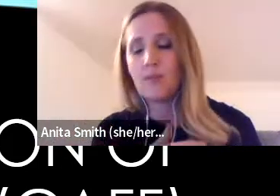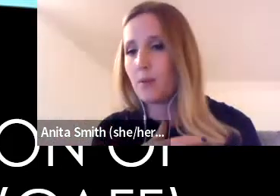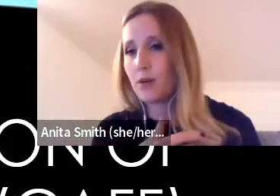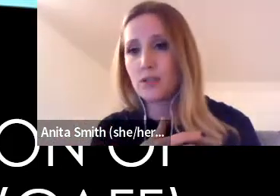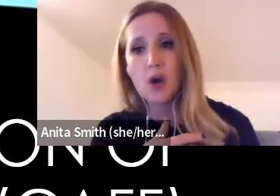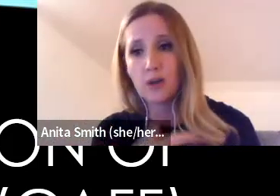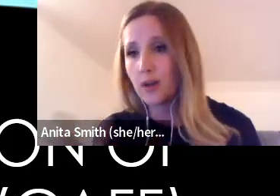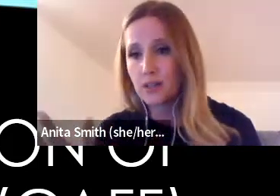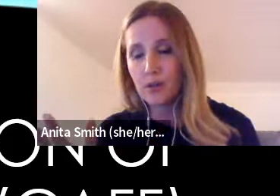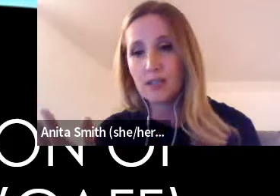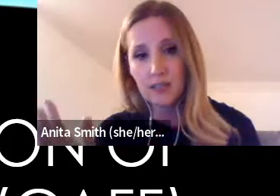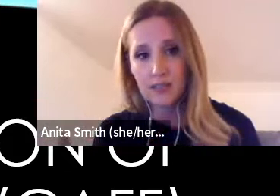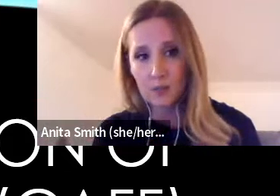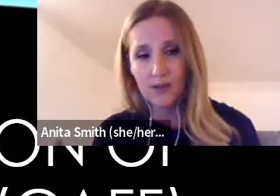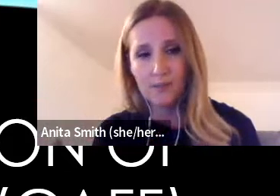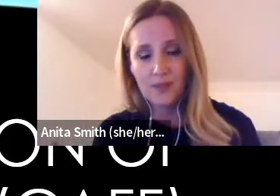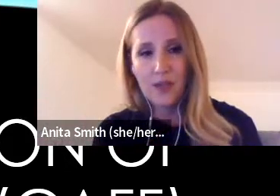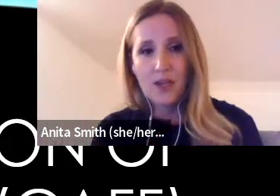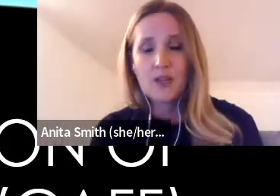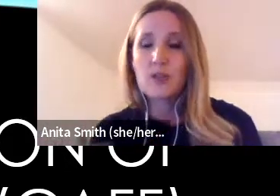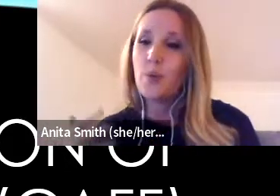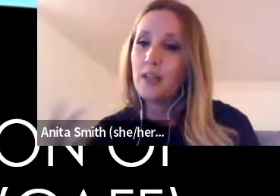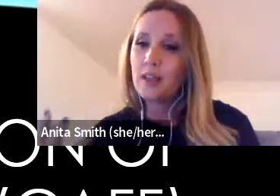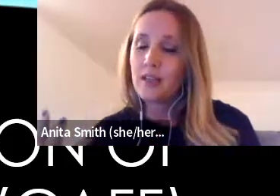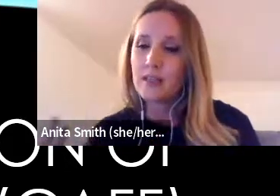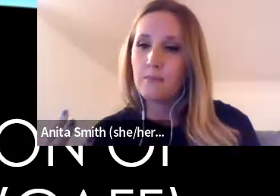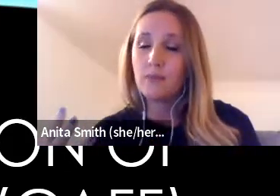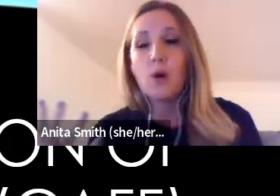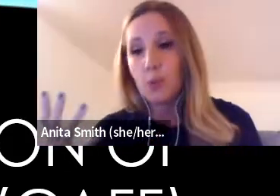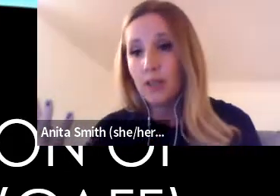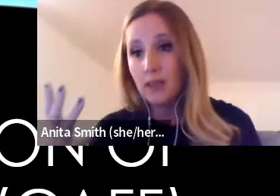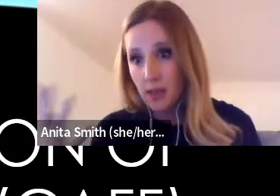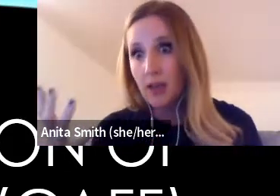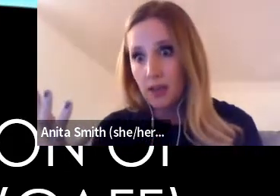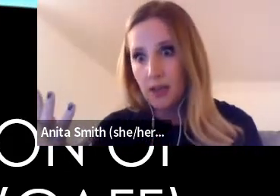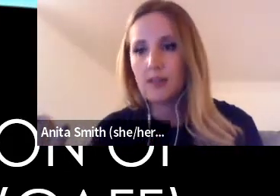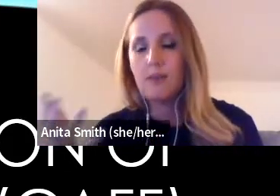we have members all across the United States as well. So one of the things that, no, really the thing